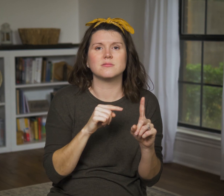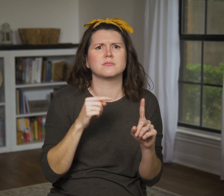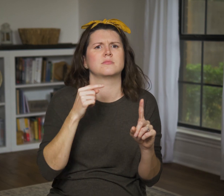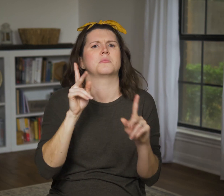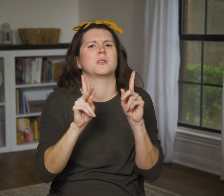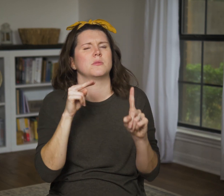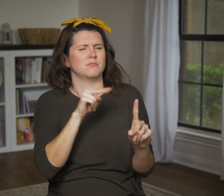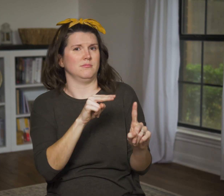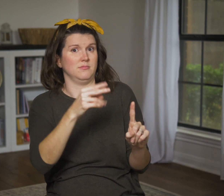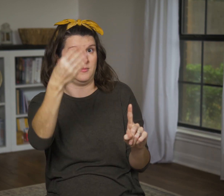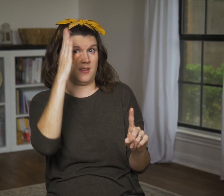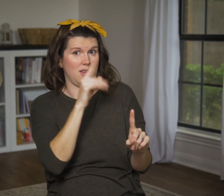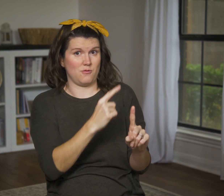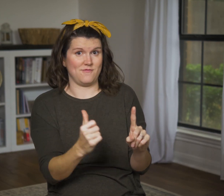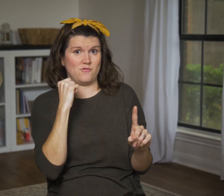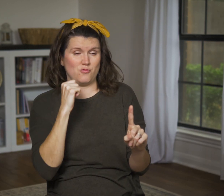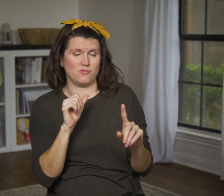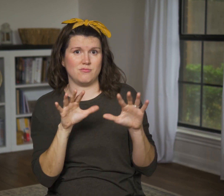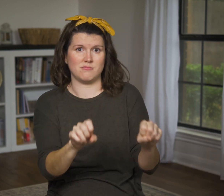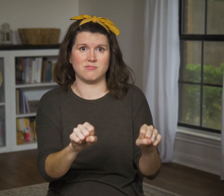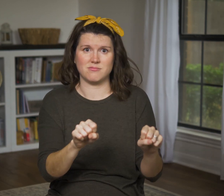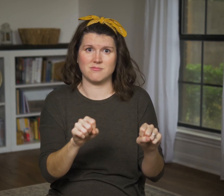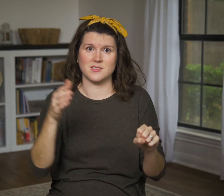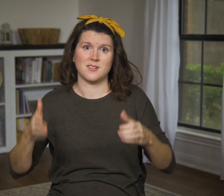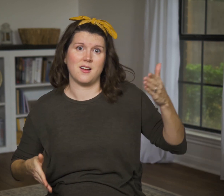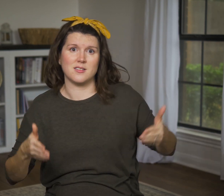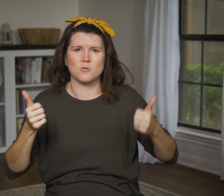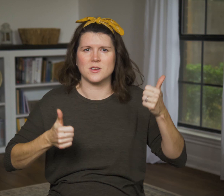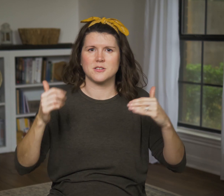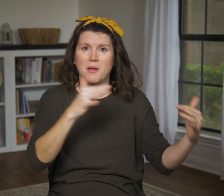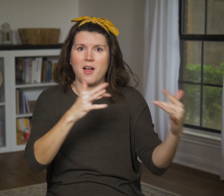Some people say God refuses to take sides in the battle,